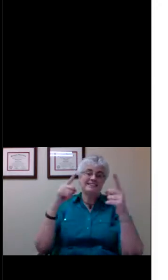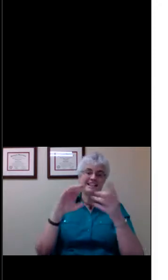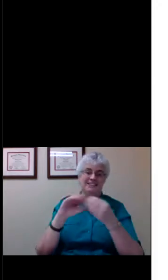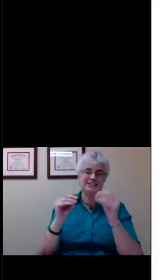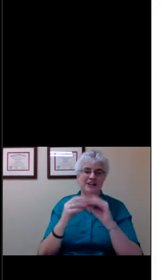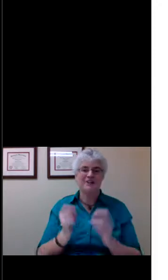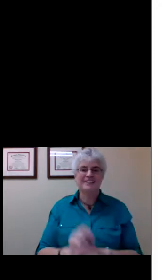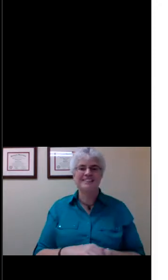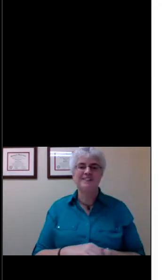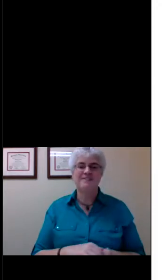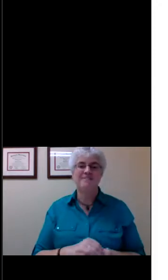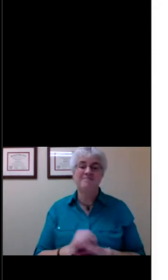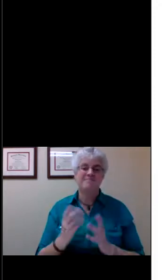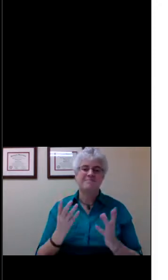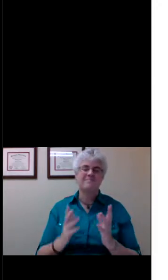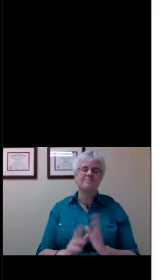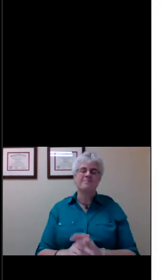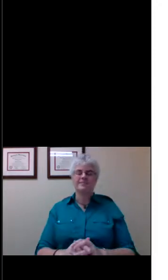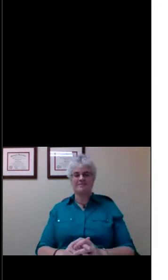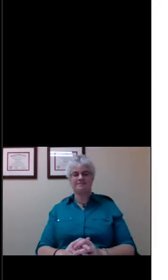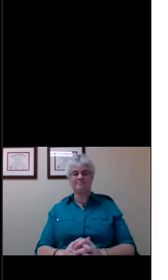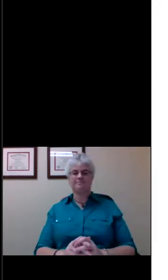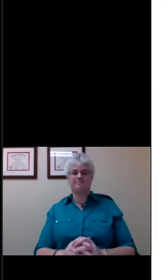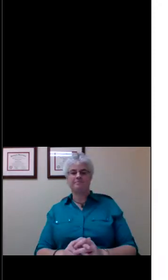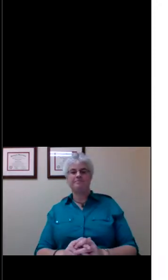and- which is a real positive success story.